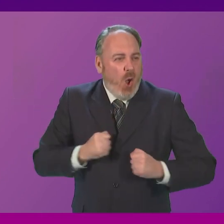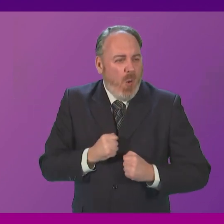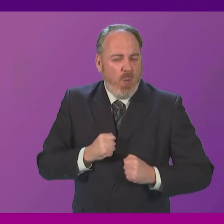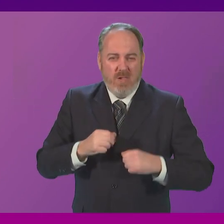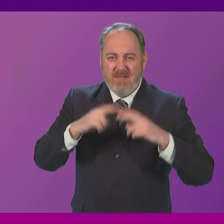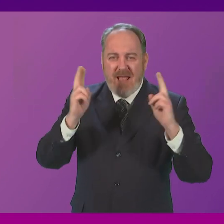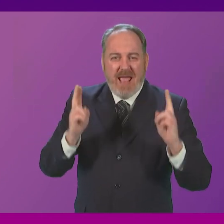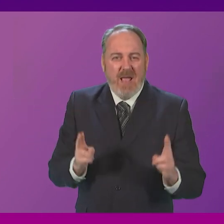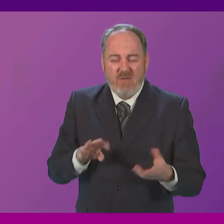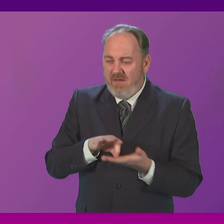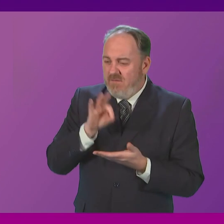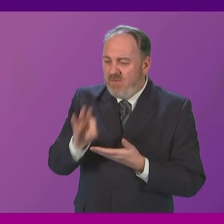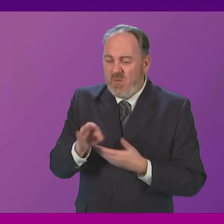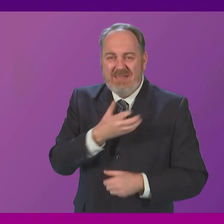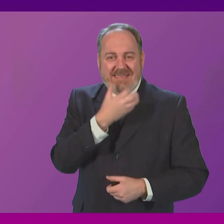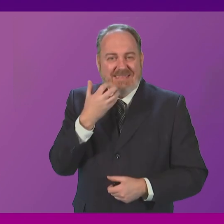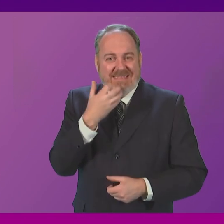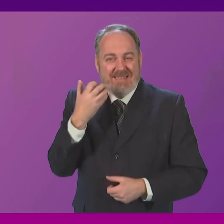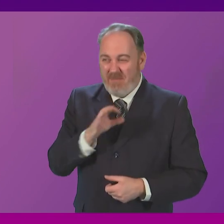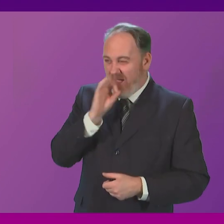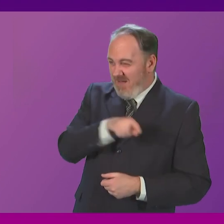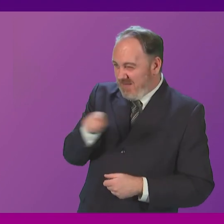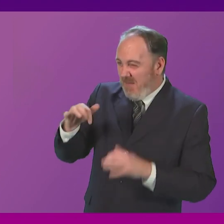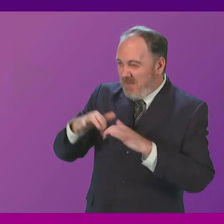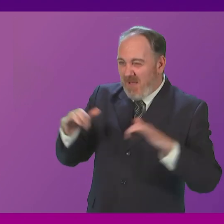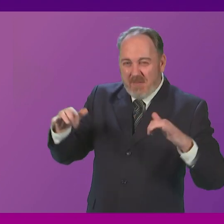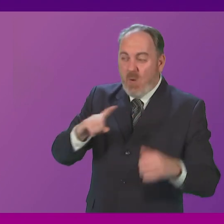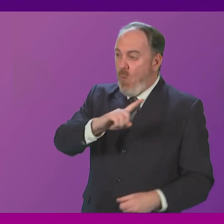They are looking to this chamber for the answer and that is why I am in politics.